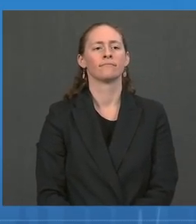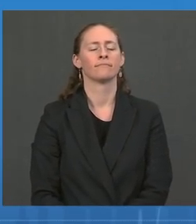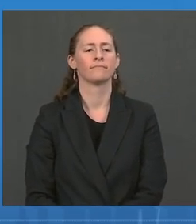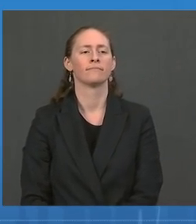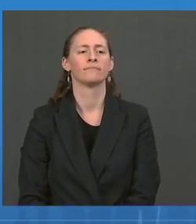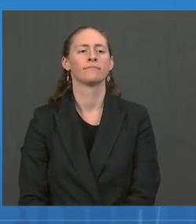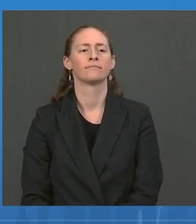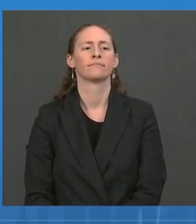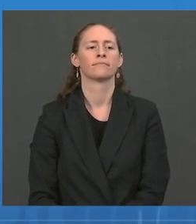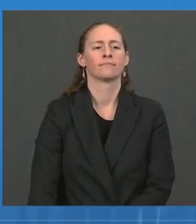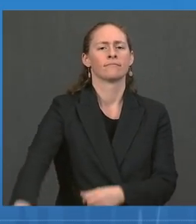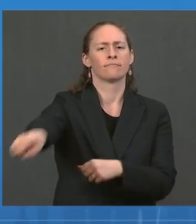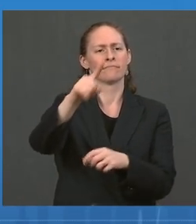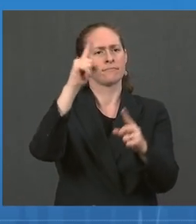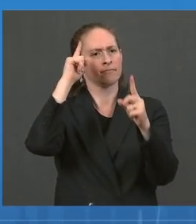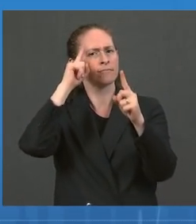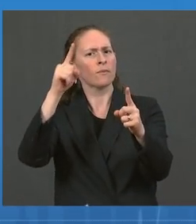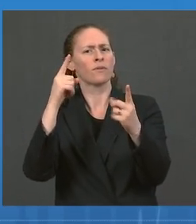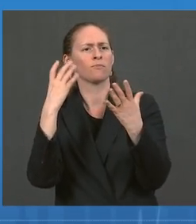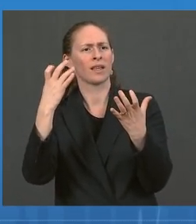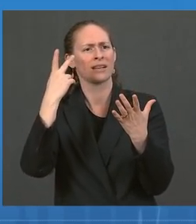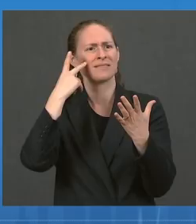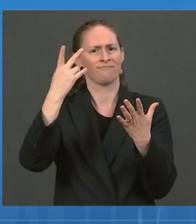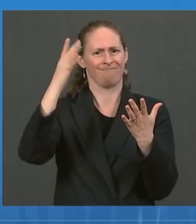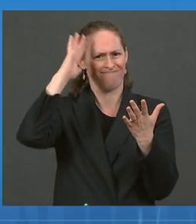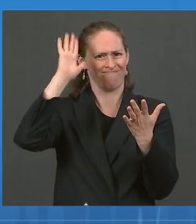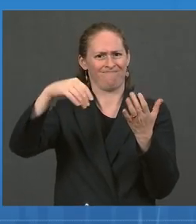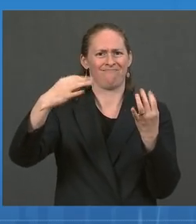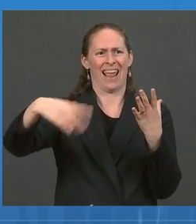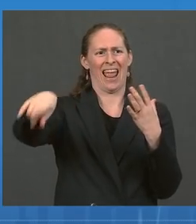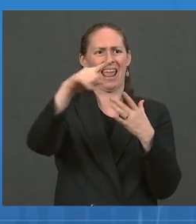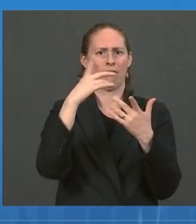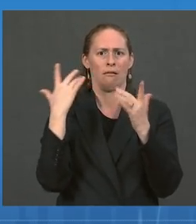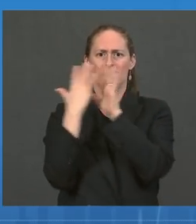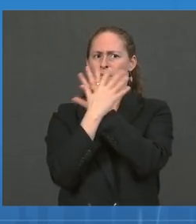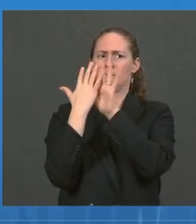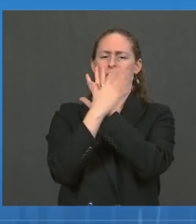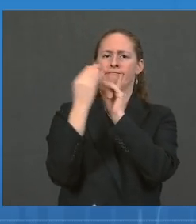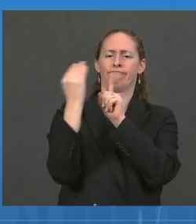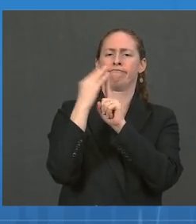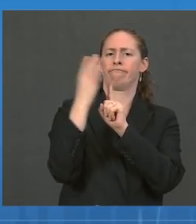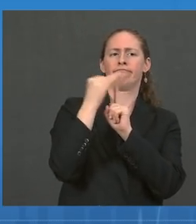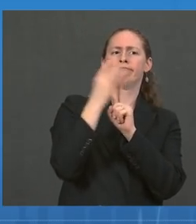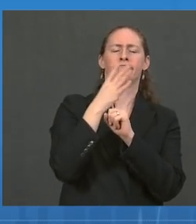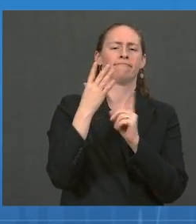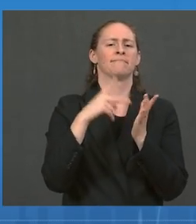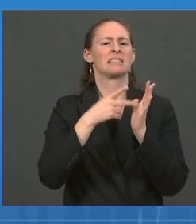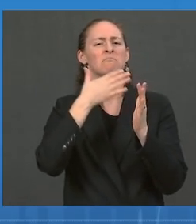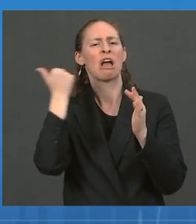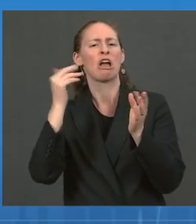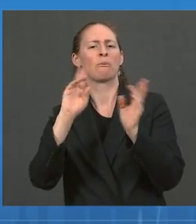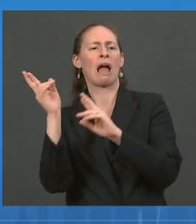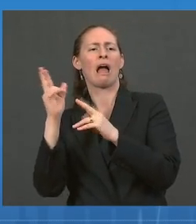have some decreased protection against SARS-CoV-2 infection, likely due to both waning and to the Delta variant.